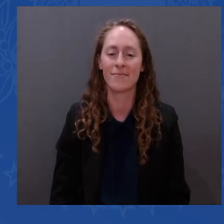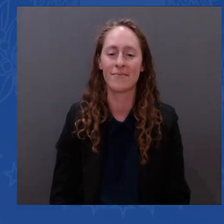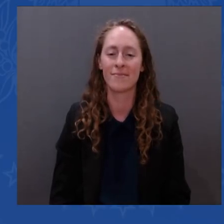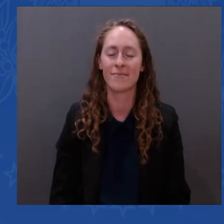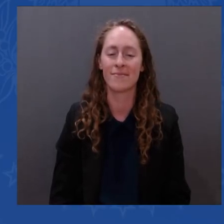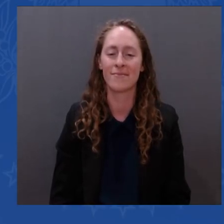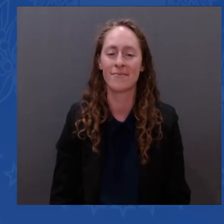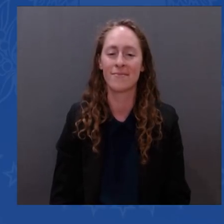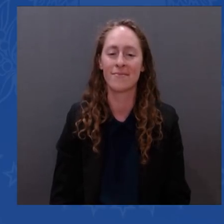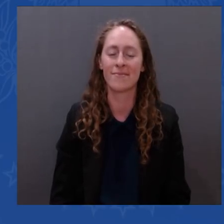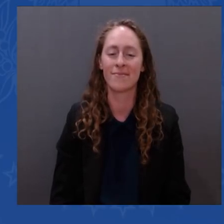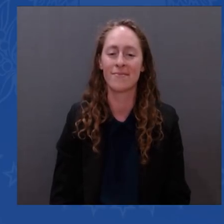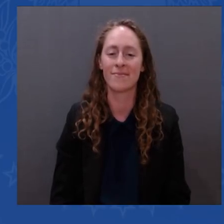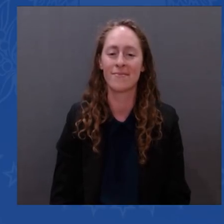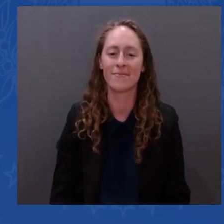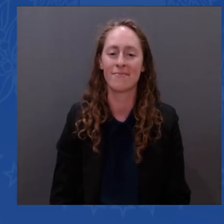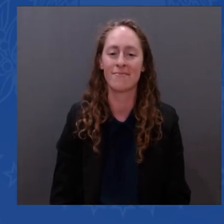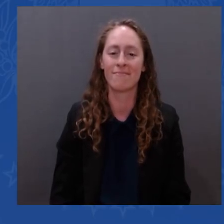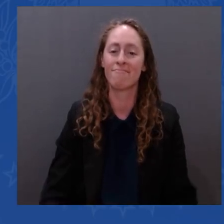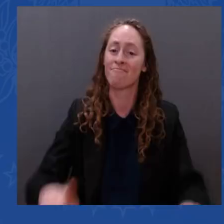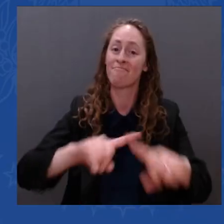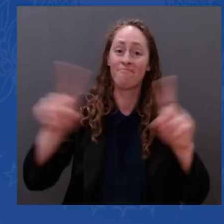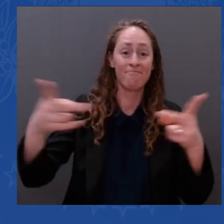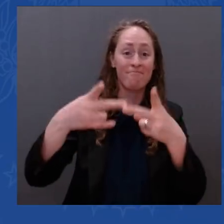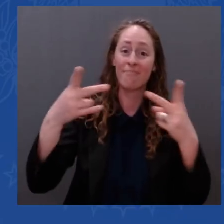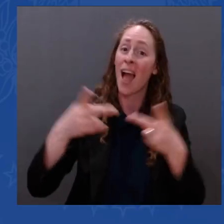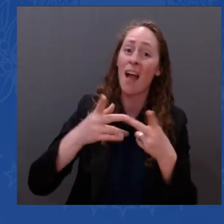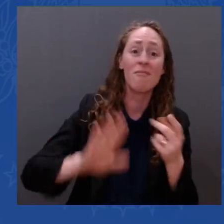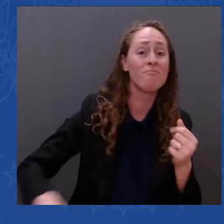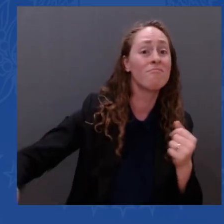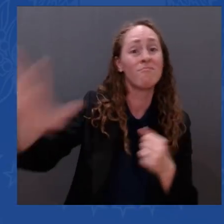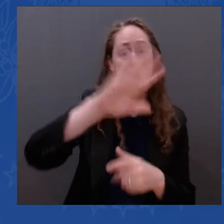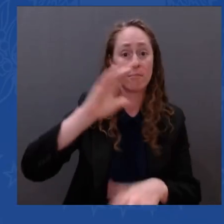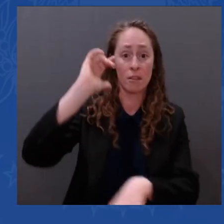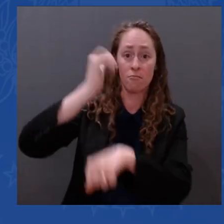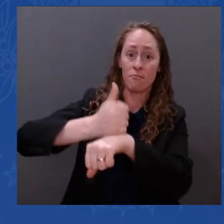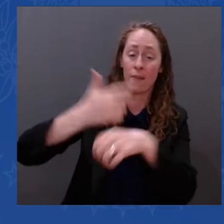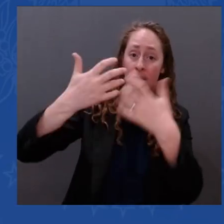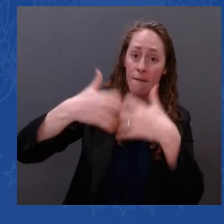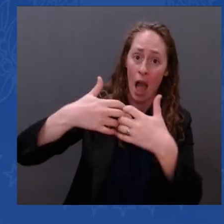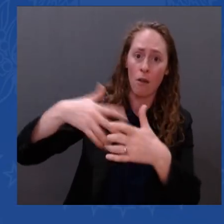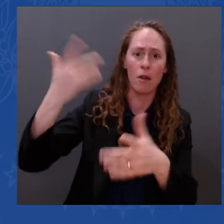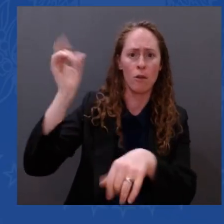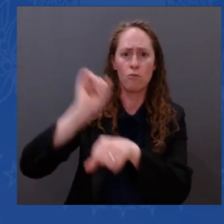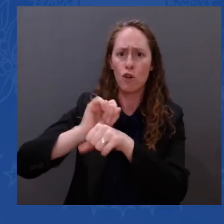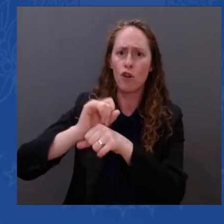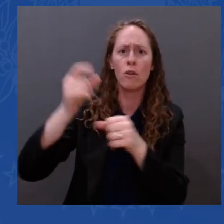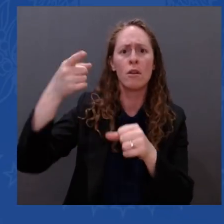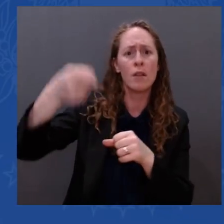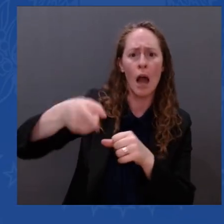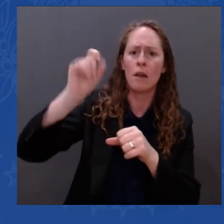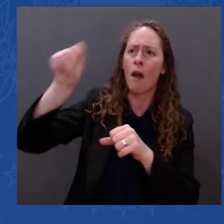Investing aggressively in electric vehicles and battery production now -- now, not tomorrow -- now -- is also important